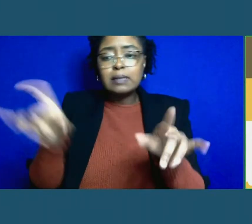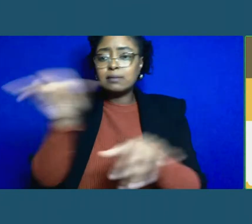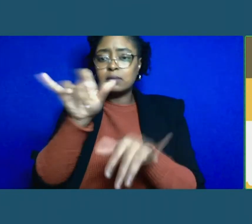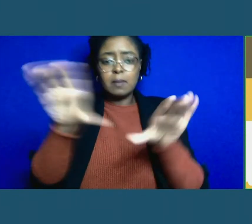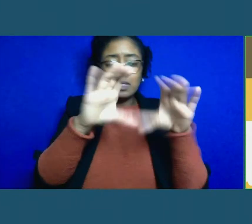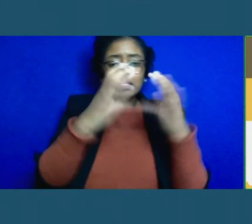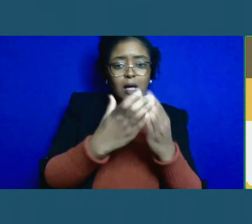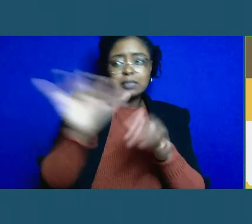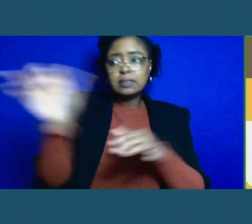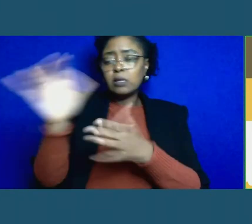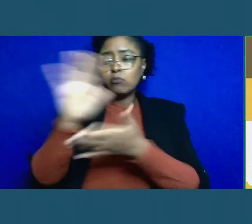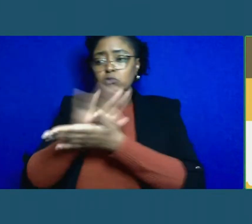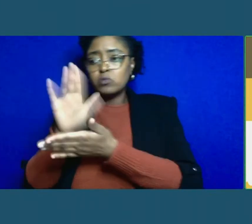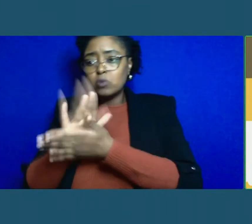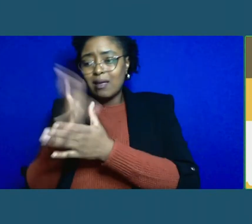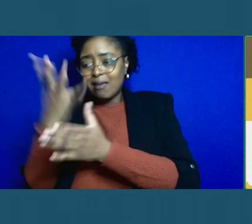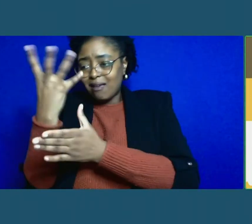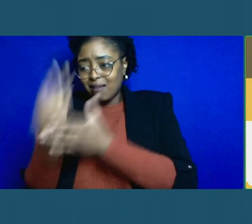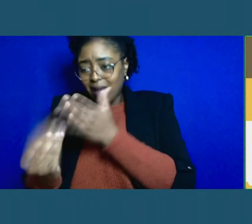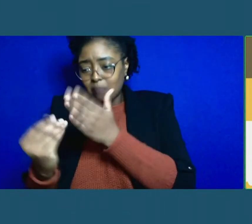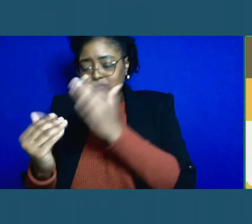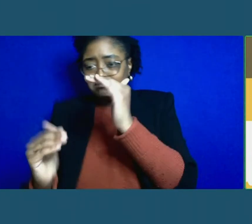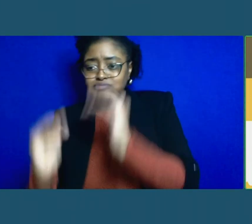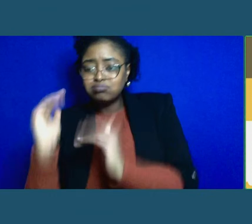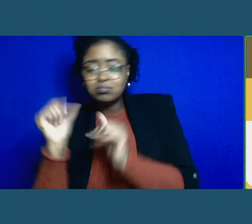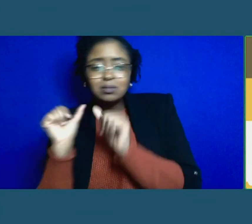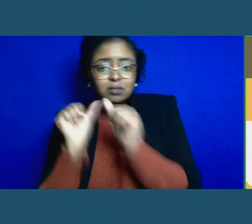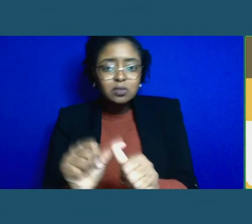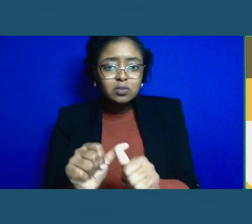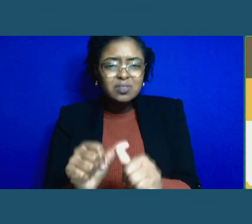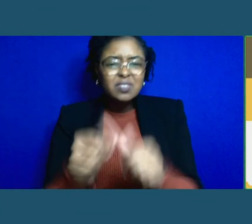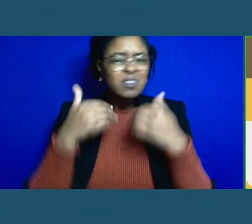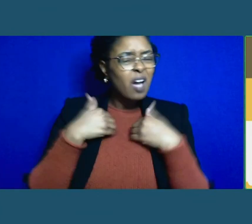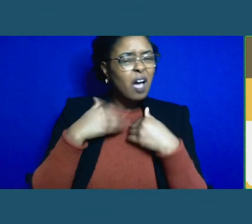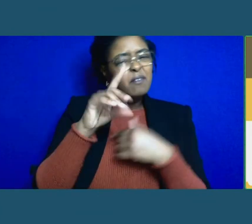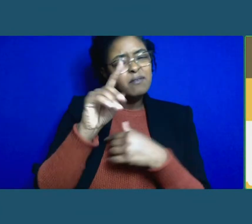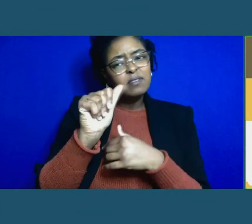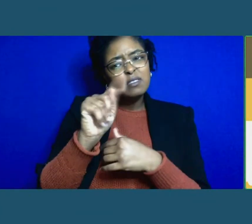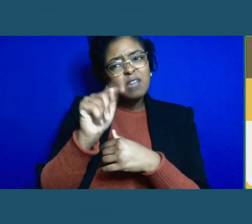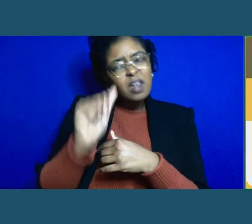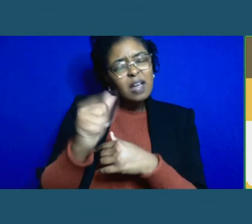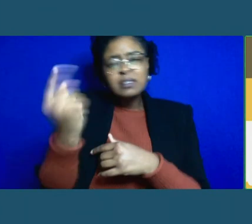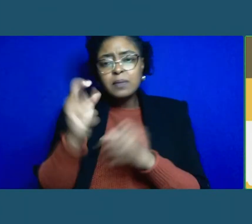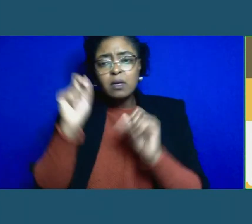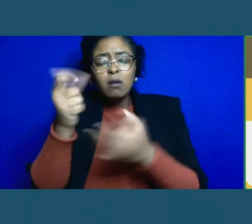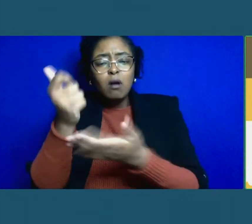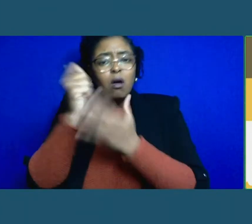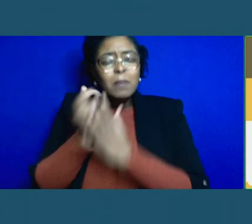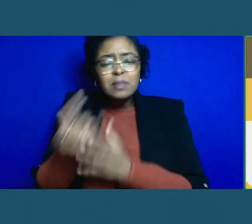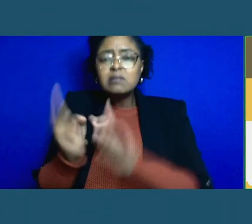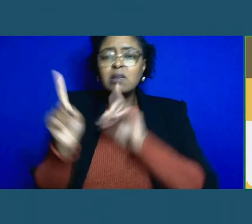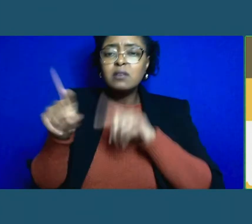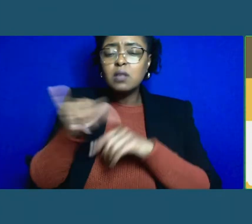the same class in the same school, do these gaps persist?